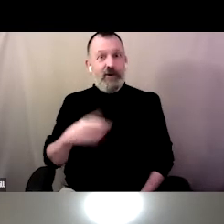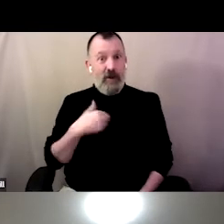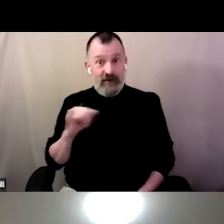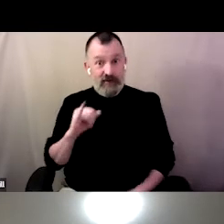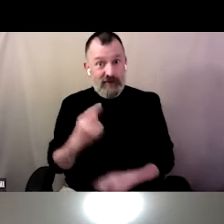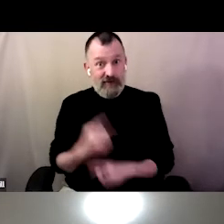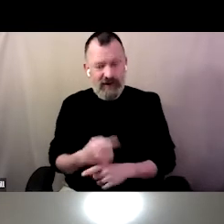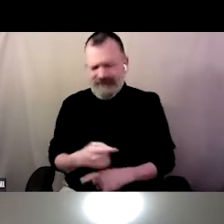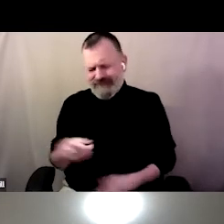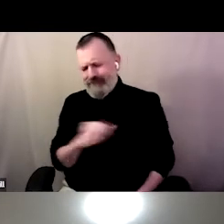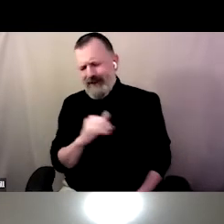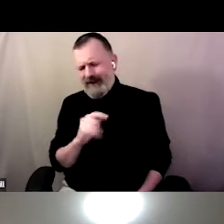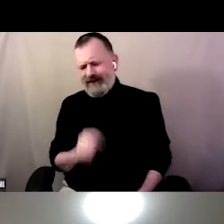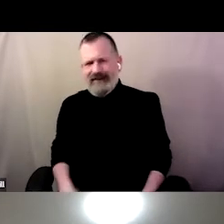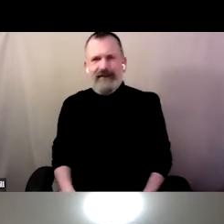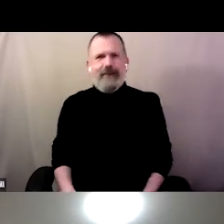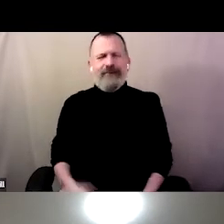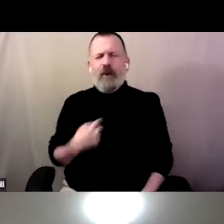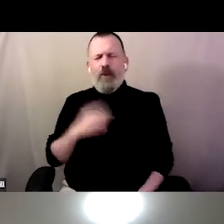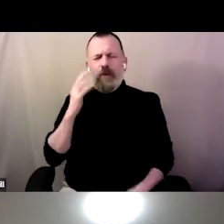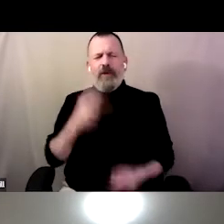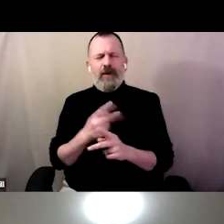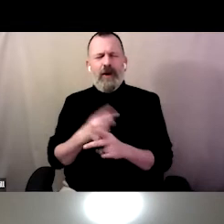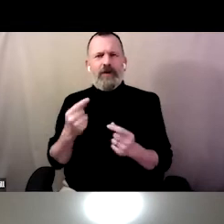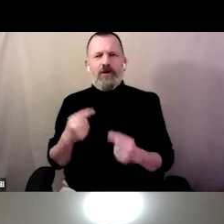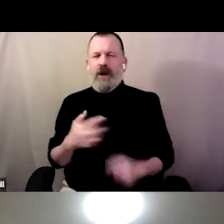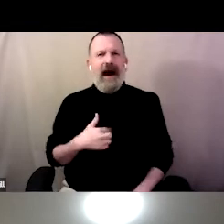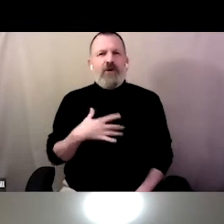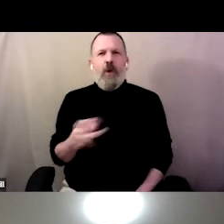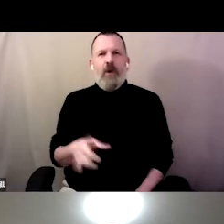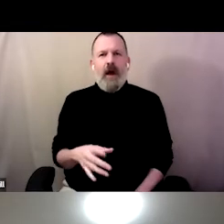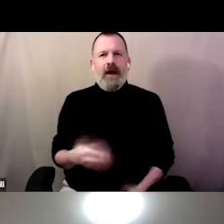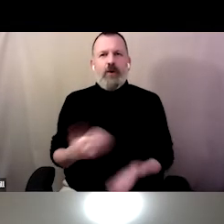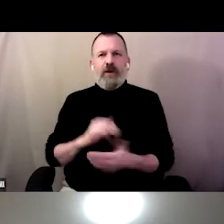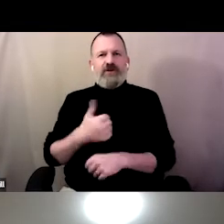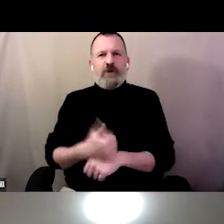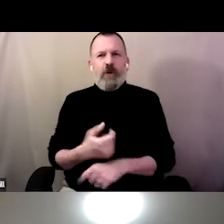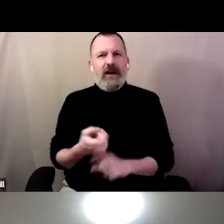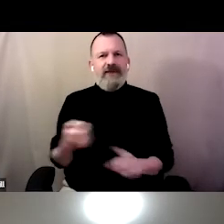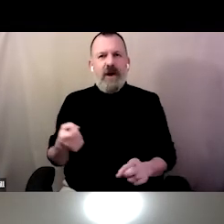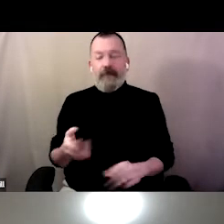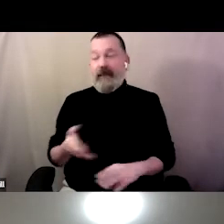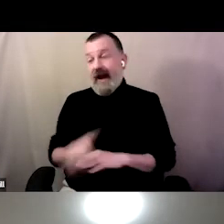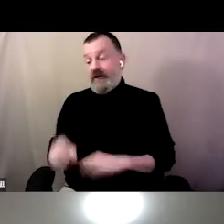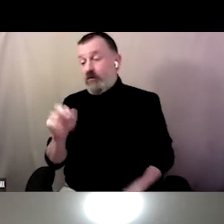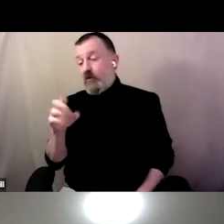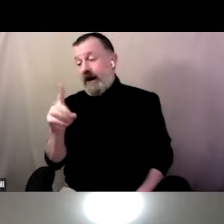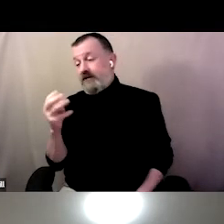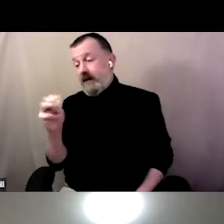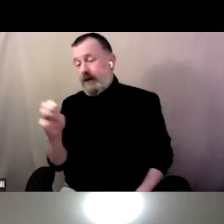CalebBarlow: And we'll figure out what to do. I don't like restoring from after a ransomware and said, I'd rather restore from backup because that